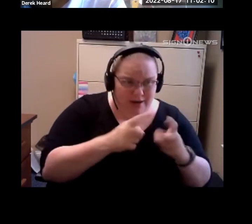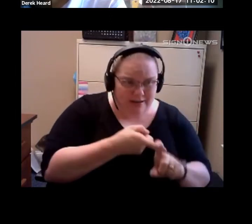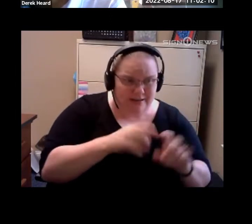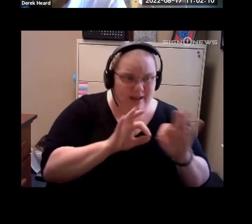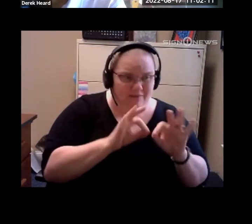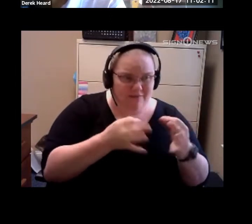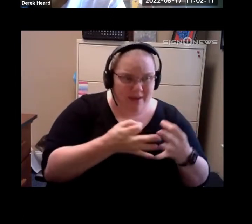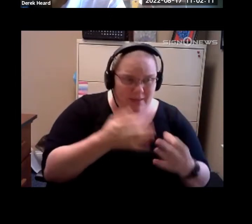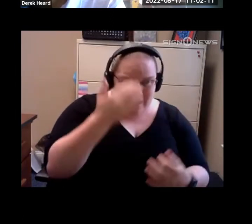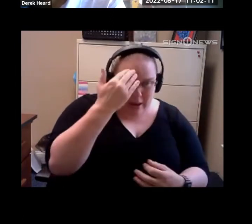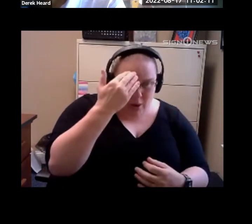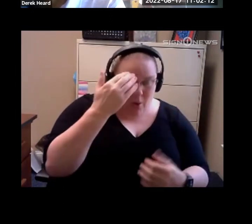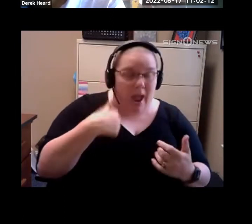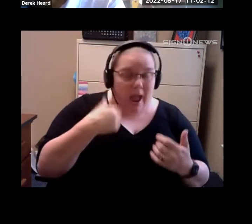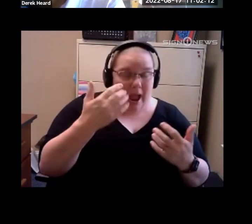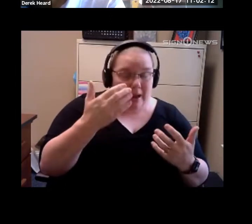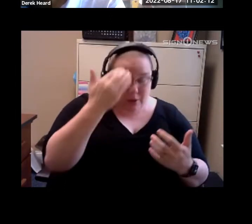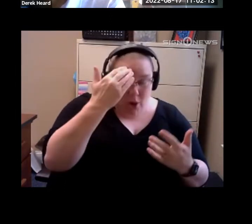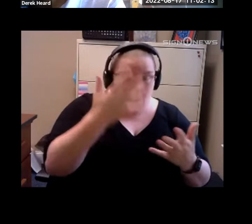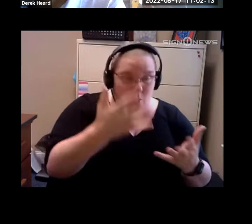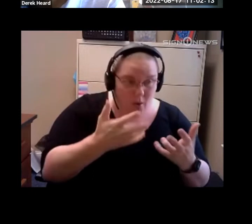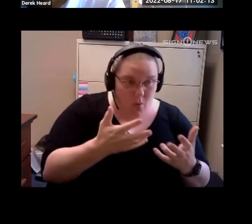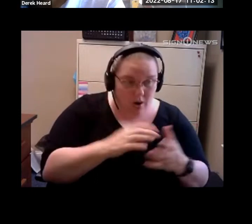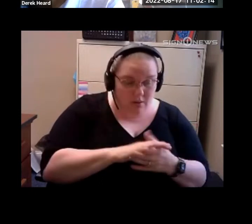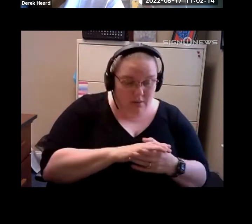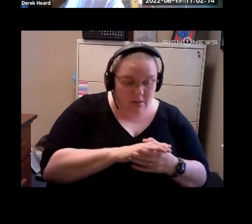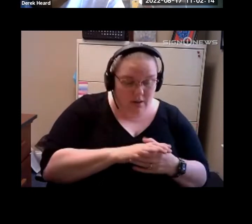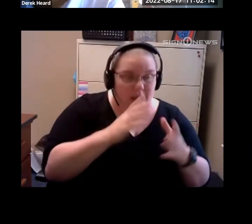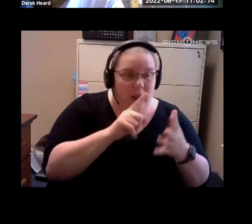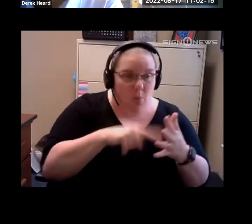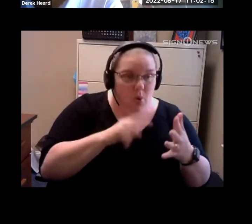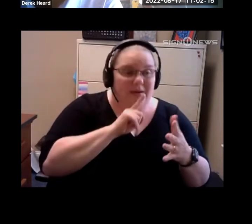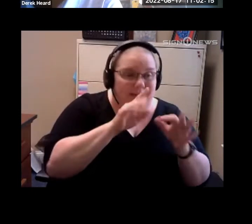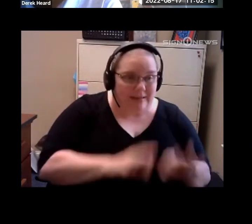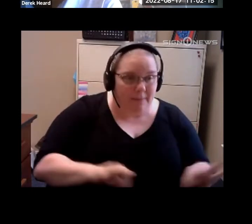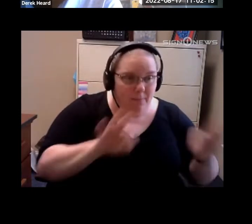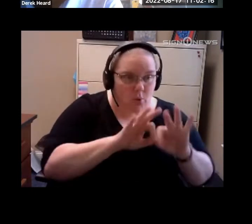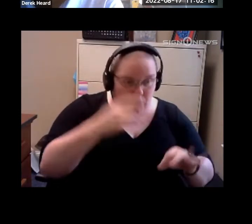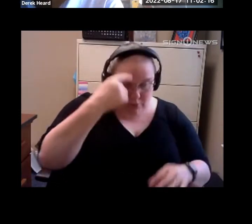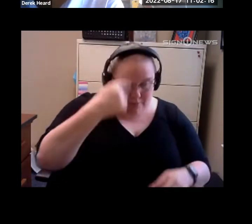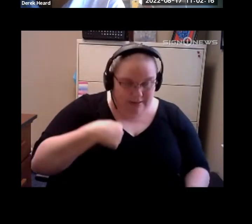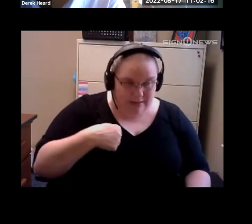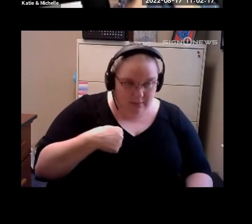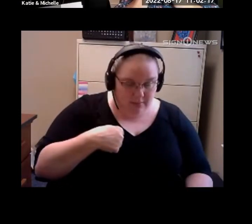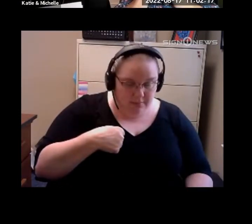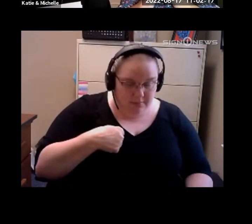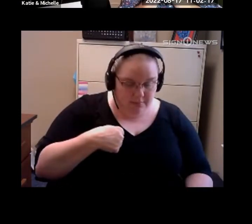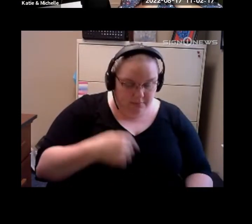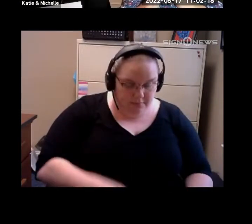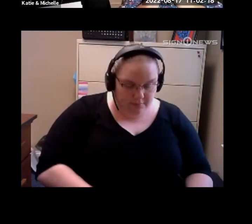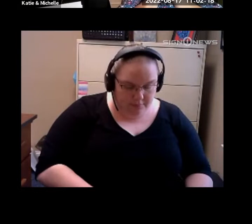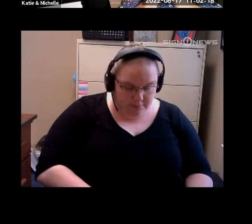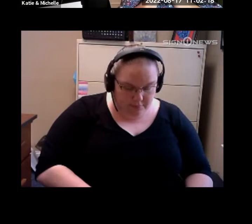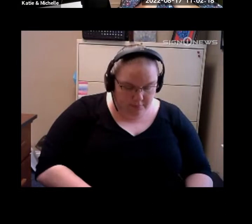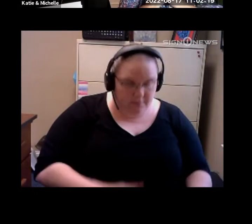why I want and what is important to me the next one's still you Derek